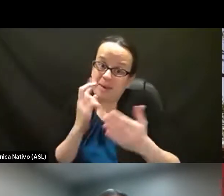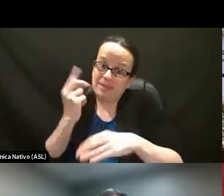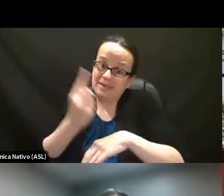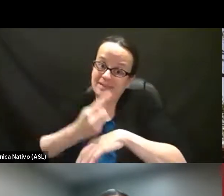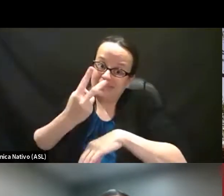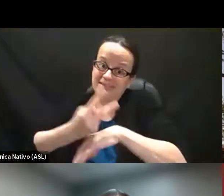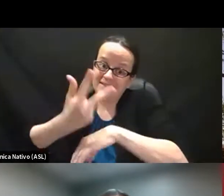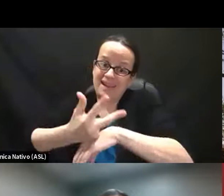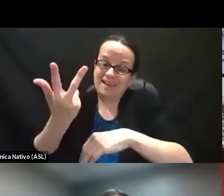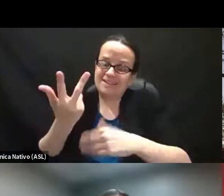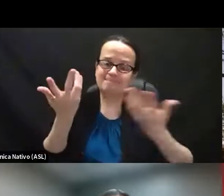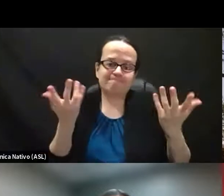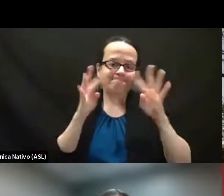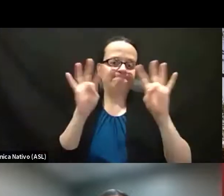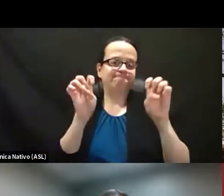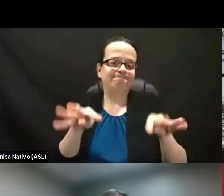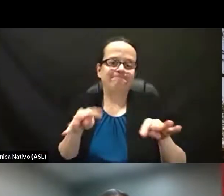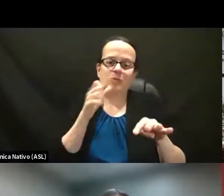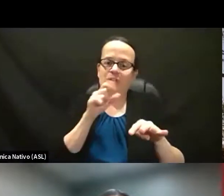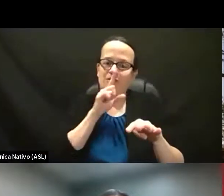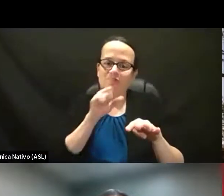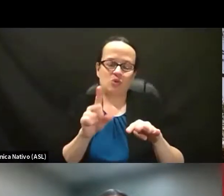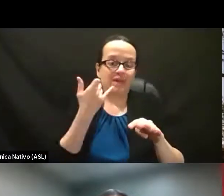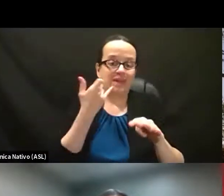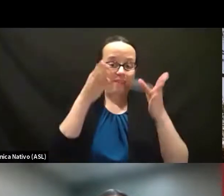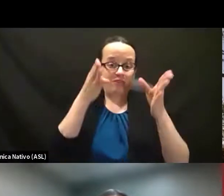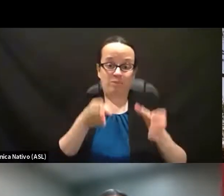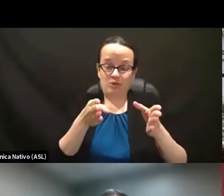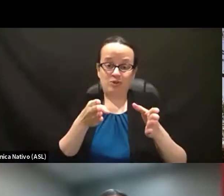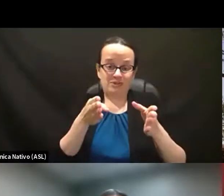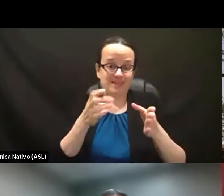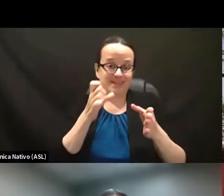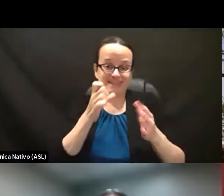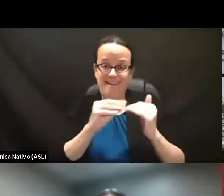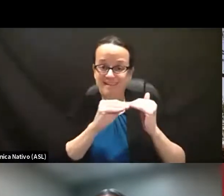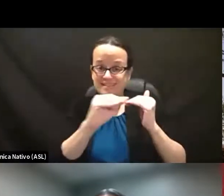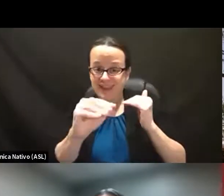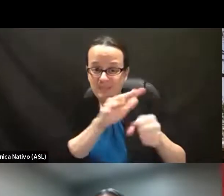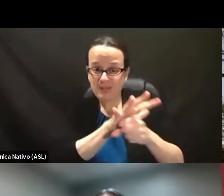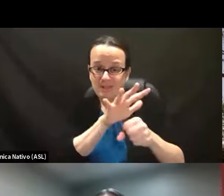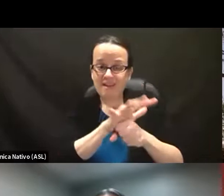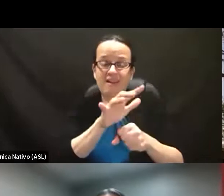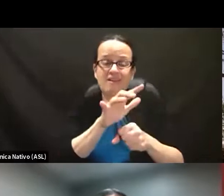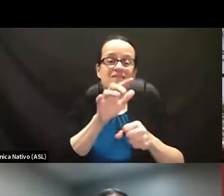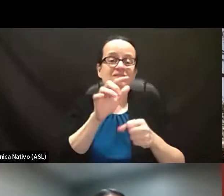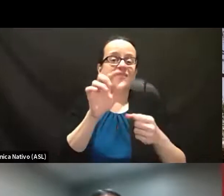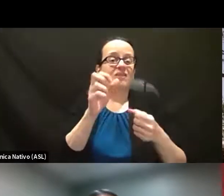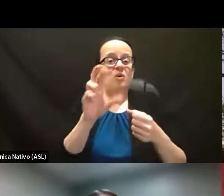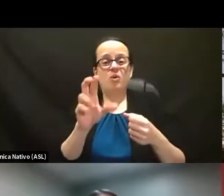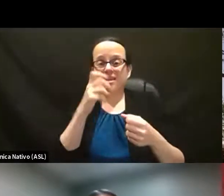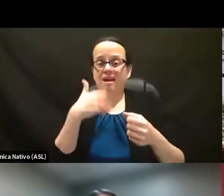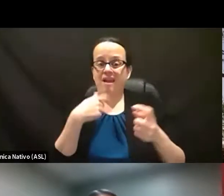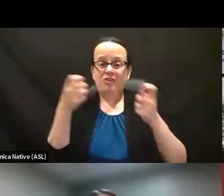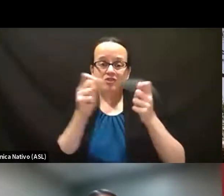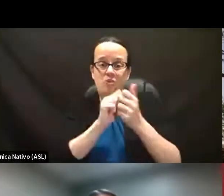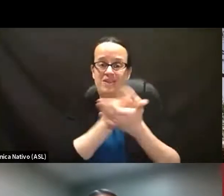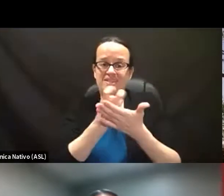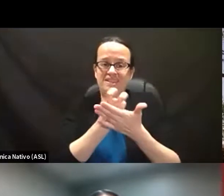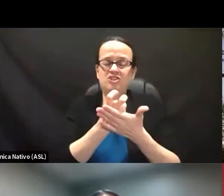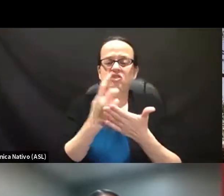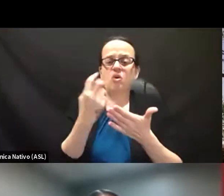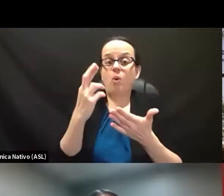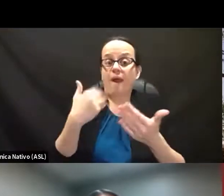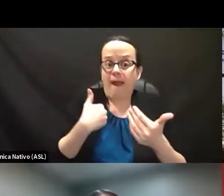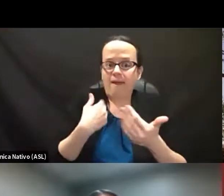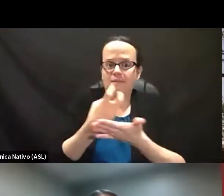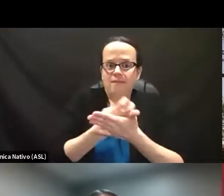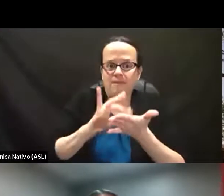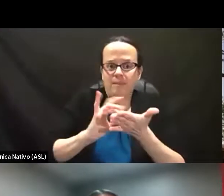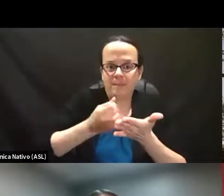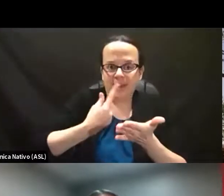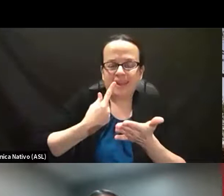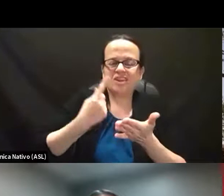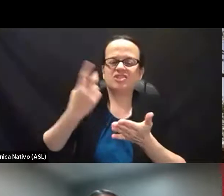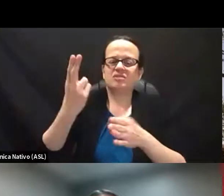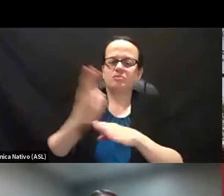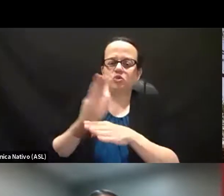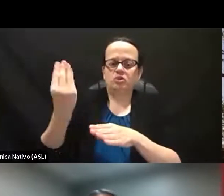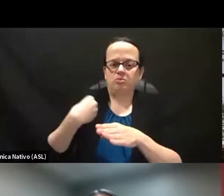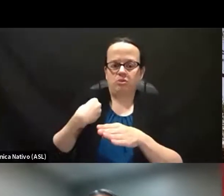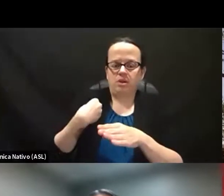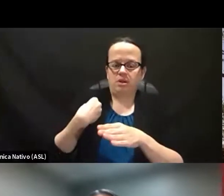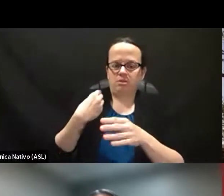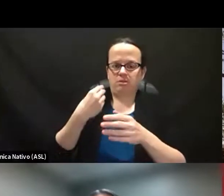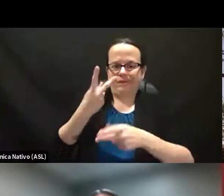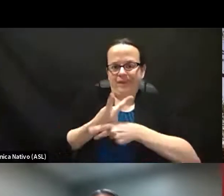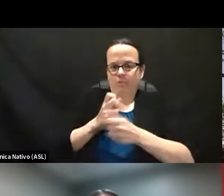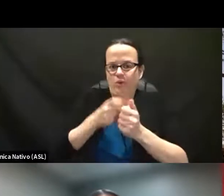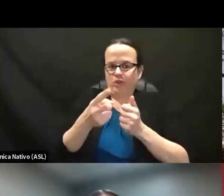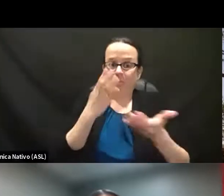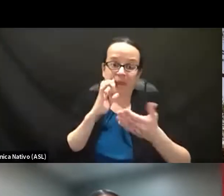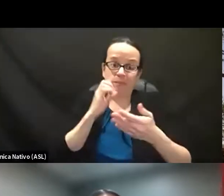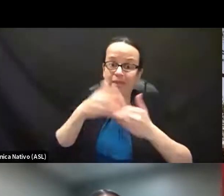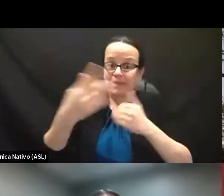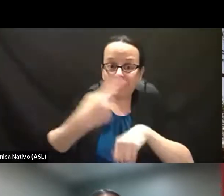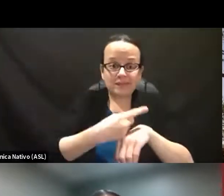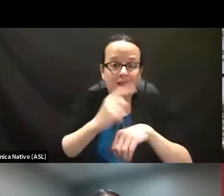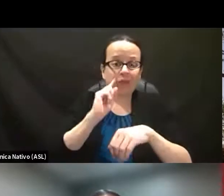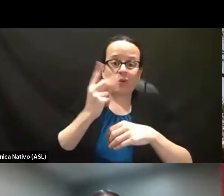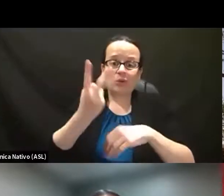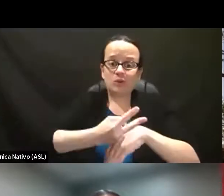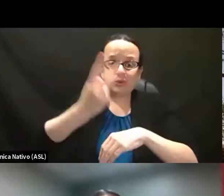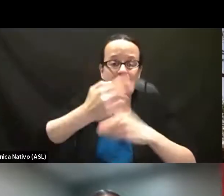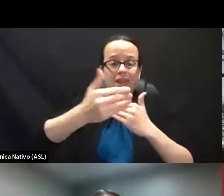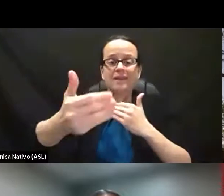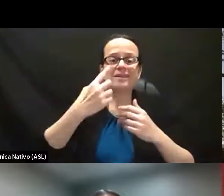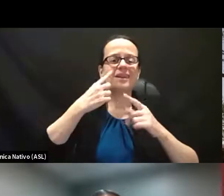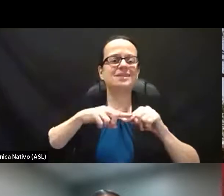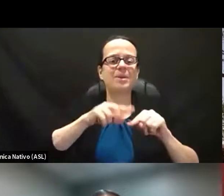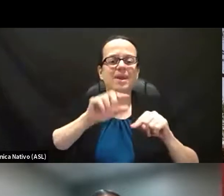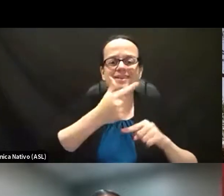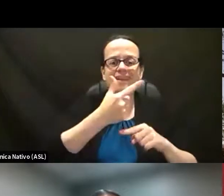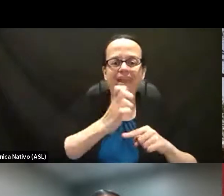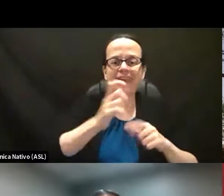Janice Hoffman (Pharm.D): So we're not sure at this point if someone's unstable seizure control, I would make sure you have something on hand they may not get it the first day post vaccine, it may be the next day or the day after so depending on age and control of their seizure control.